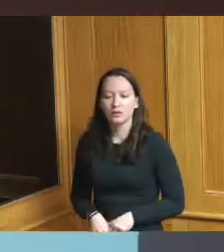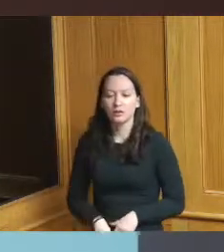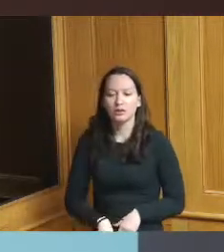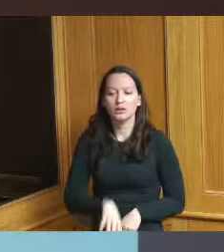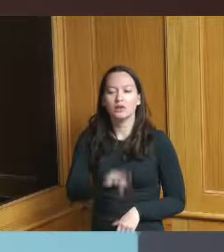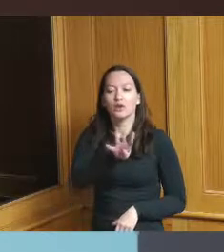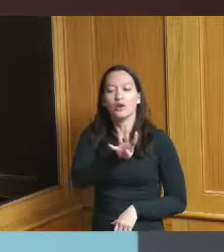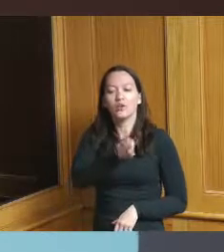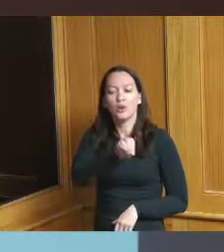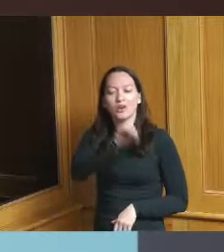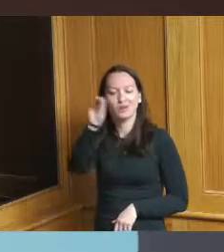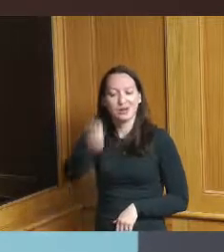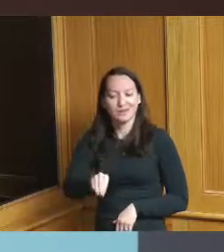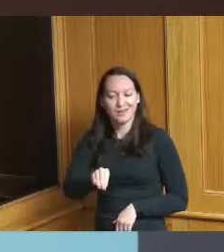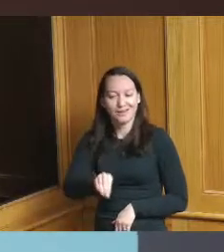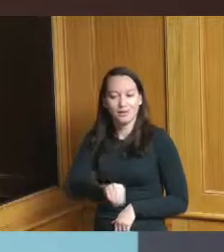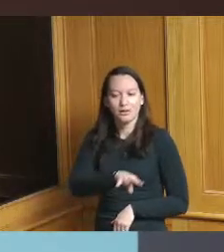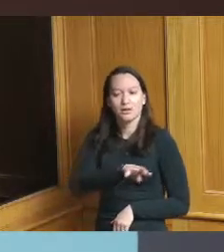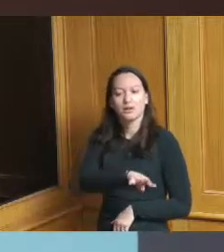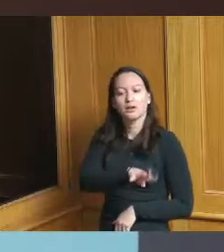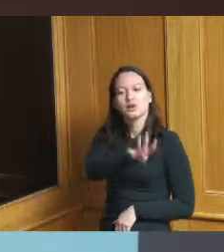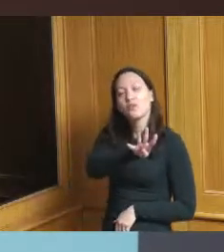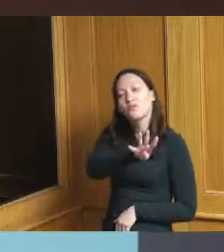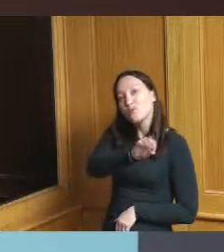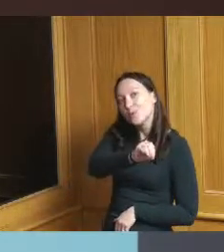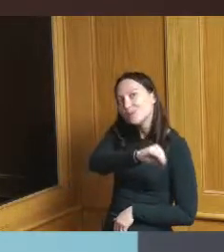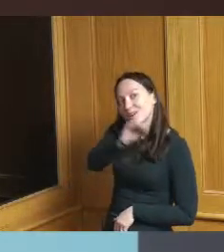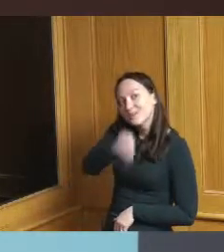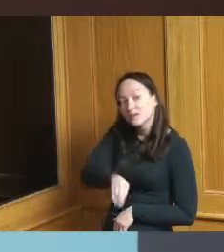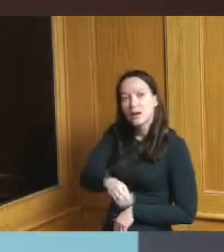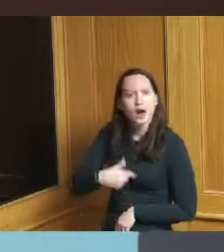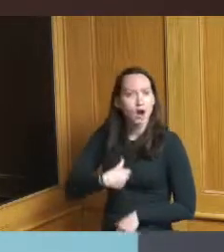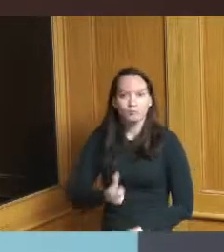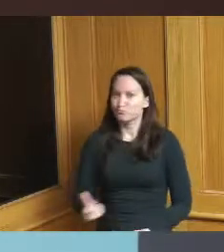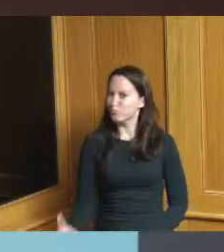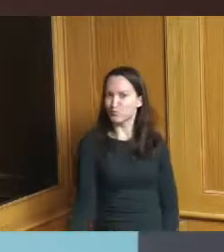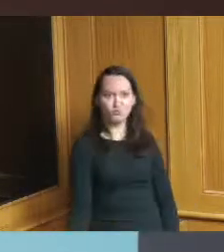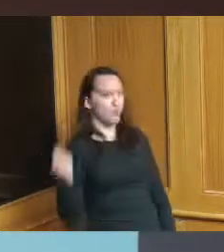are still extremely unlikely I am adamant I am not getting this vaccine